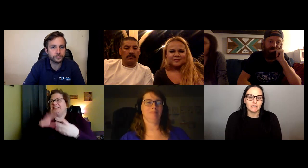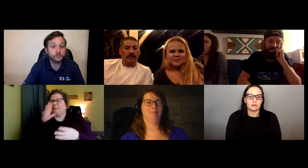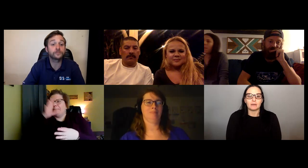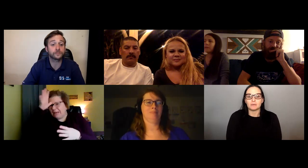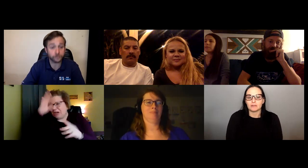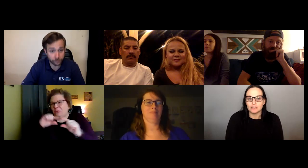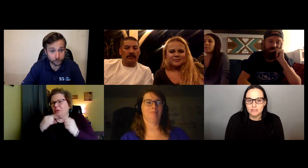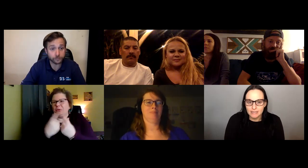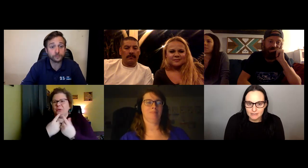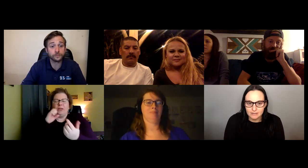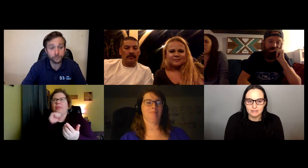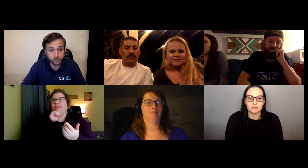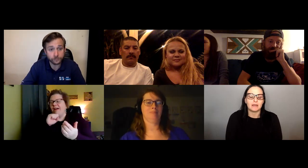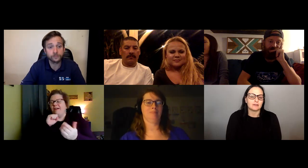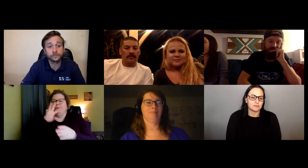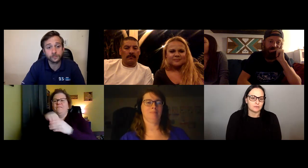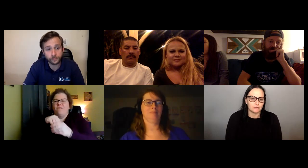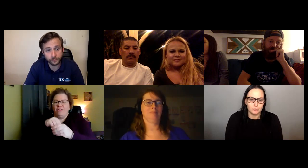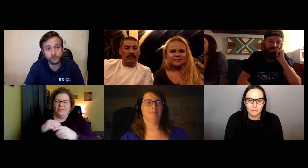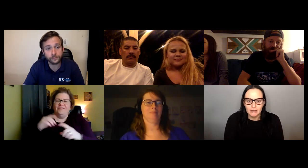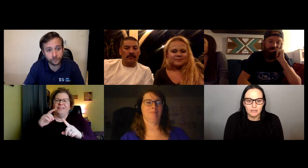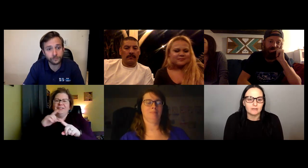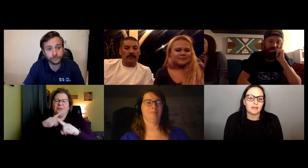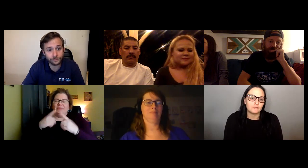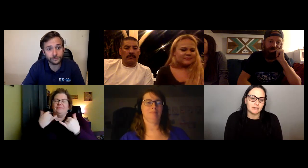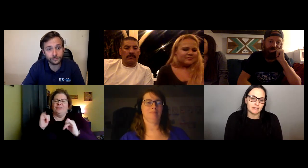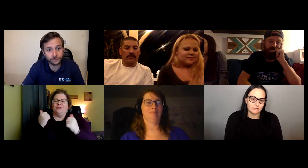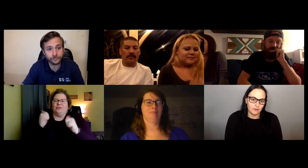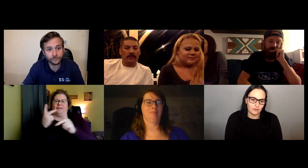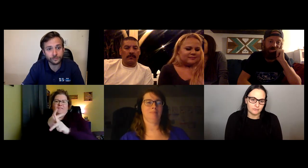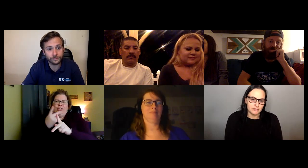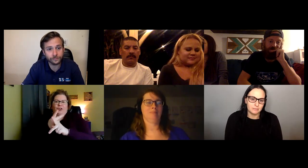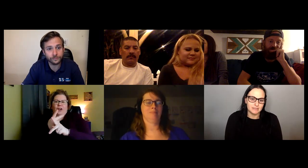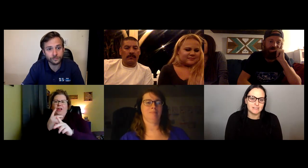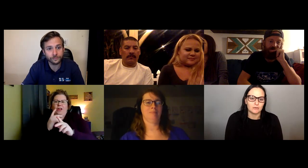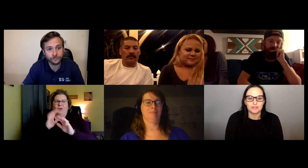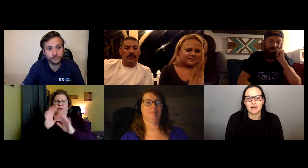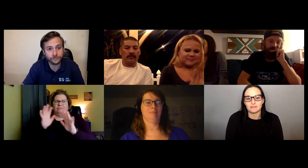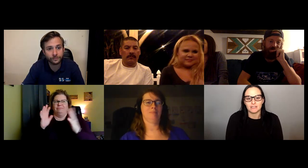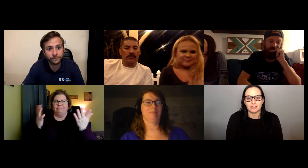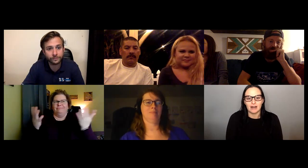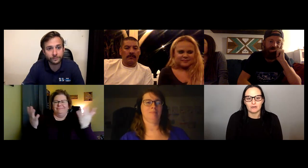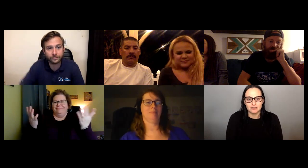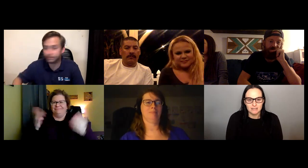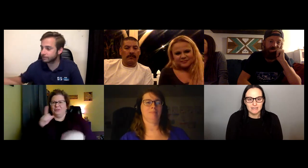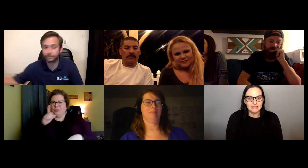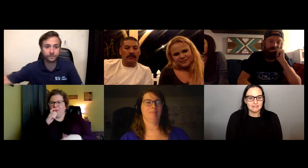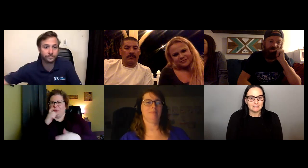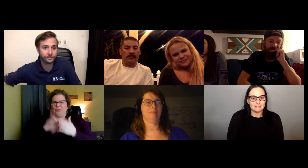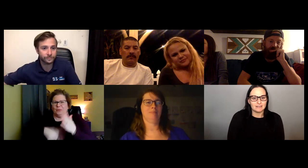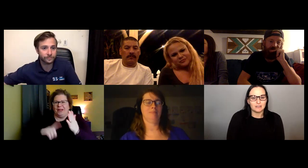maybe with legislative things a parent's group you know i love being involved